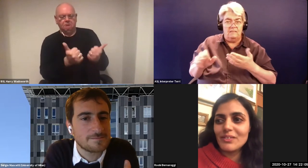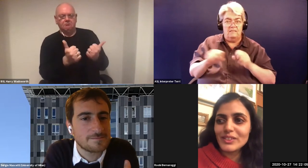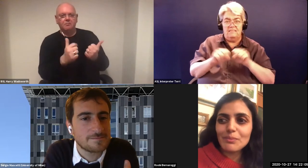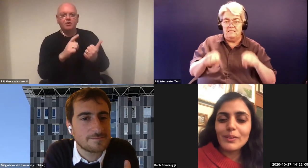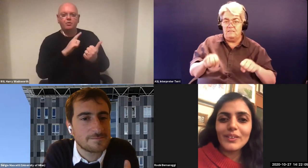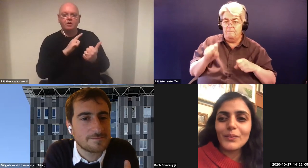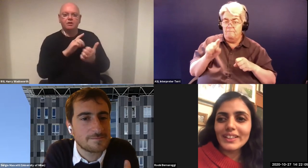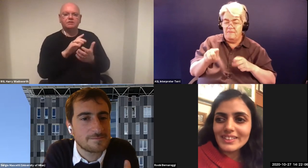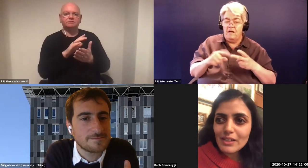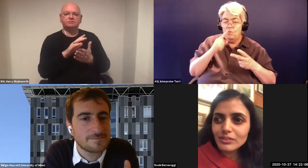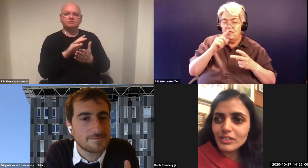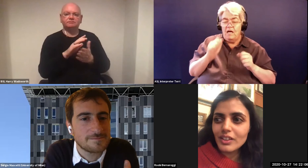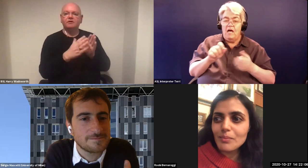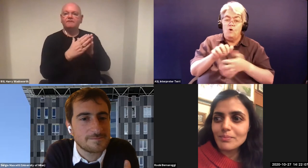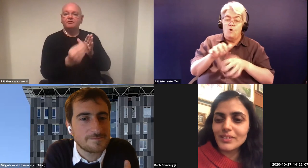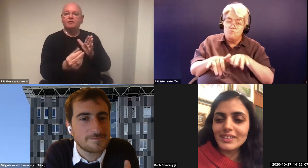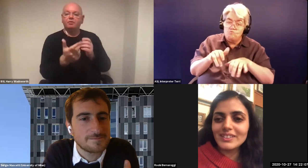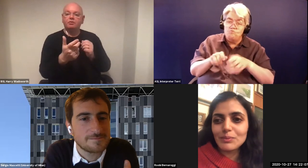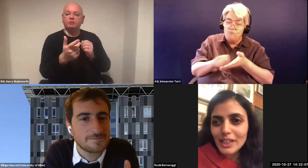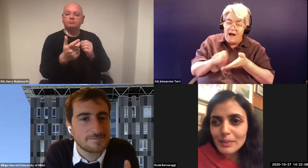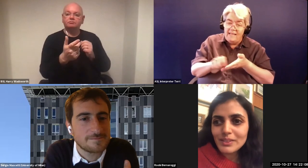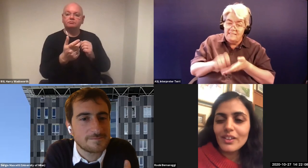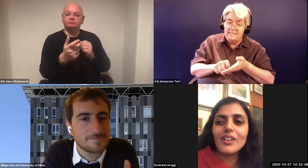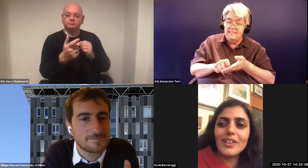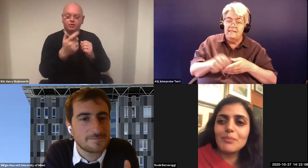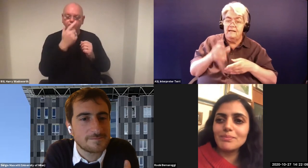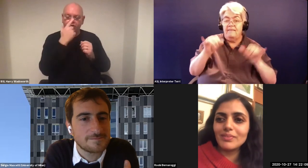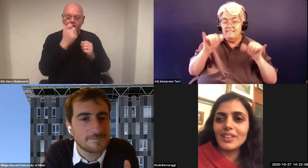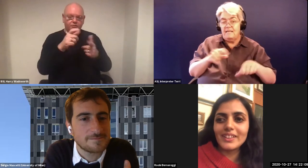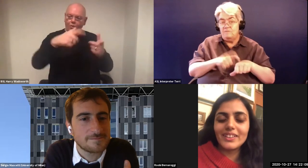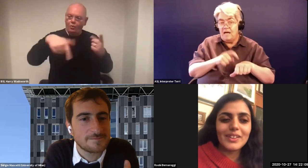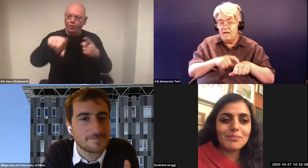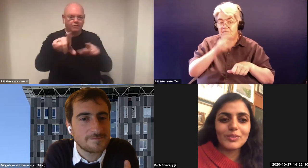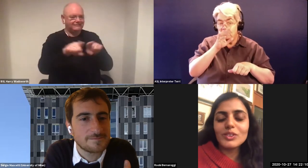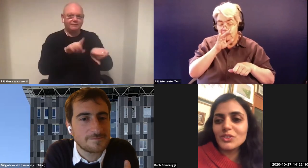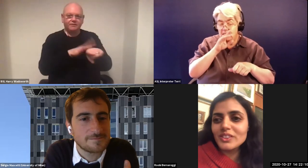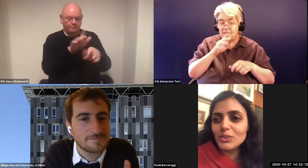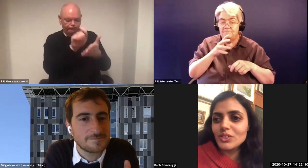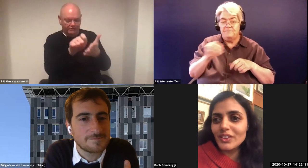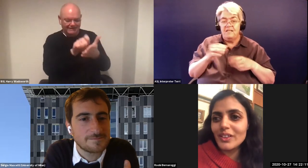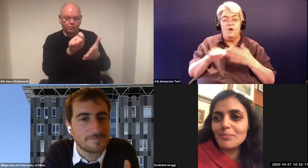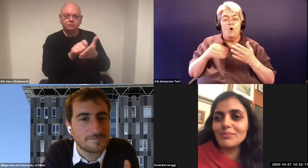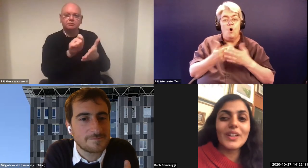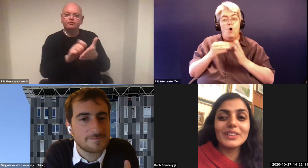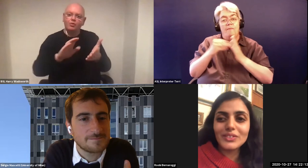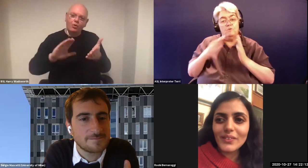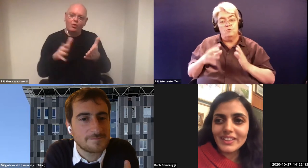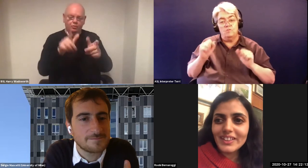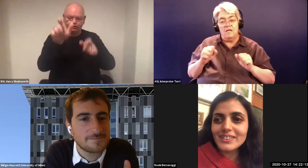for example write down um at the same time like all the students could write down their ideas